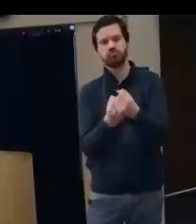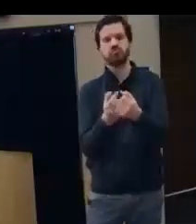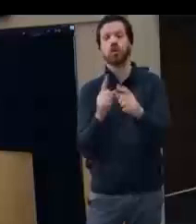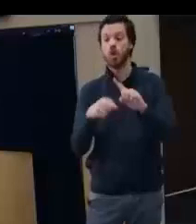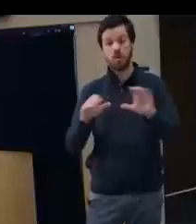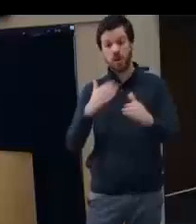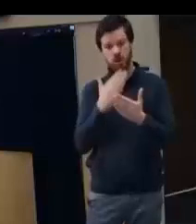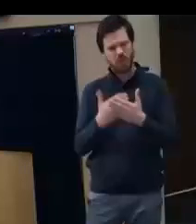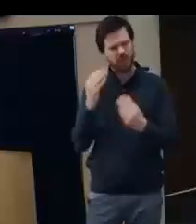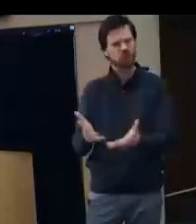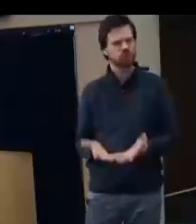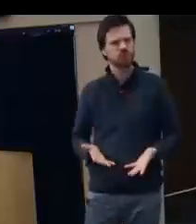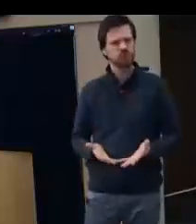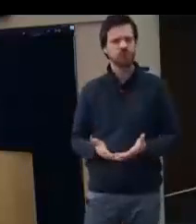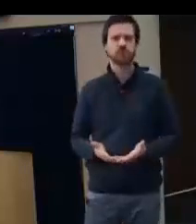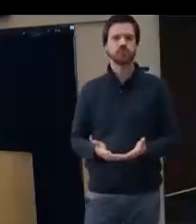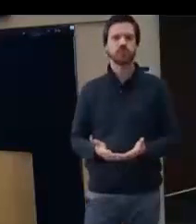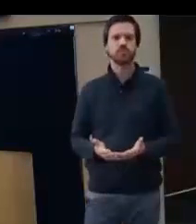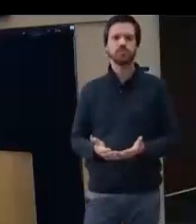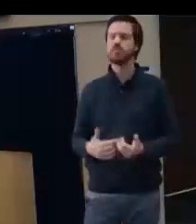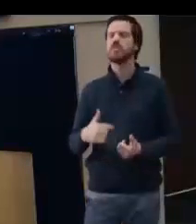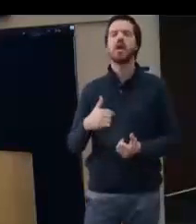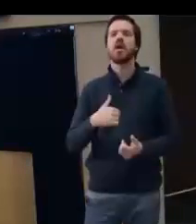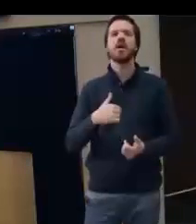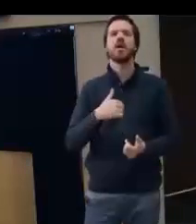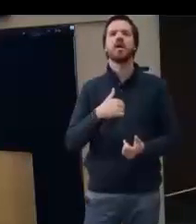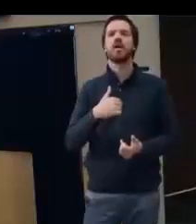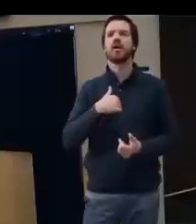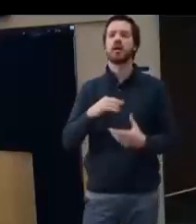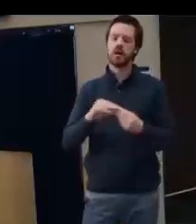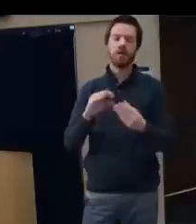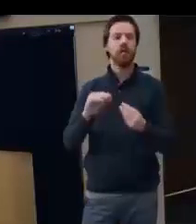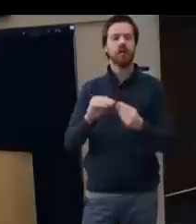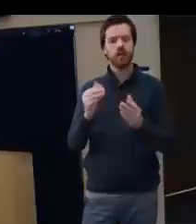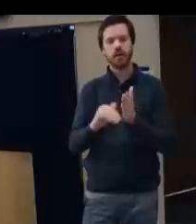something well so I can't tell you how many times somebody has gone to see a cardiologist and then